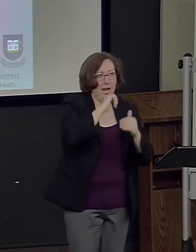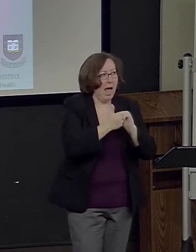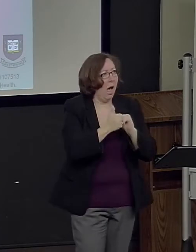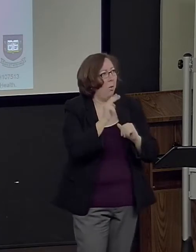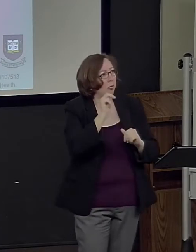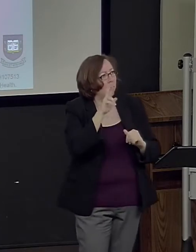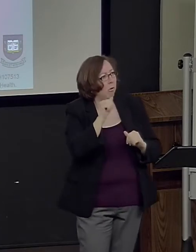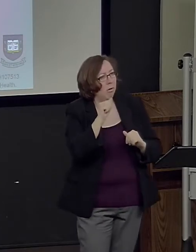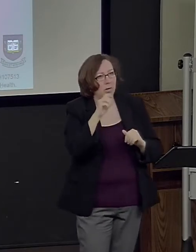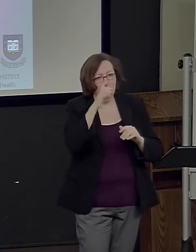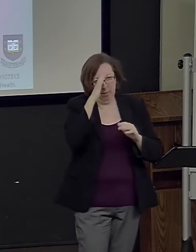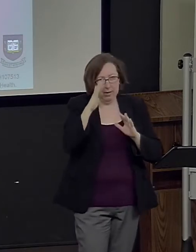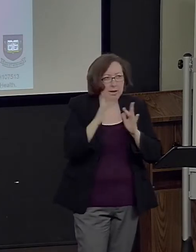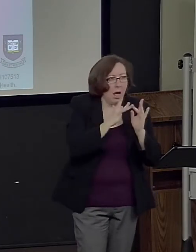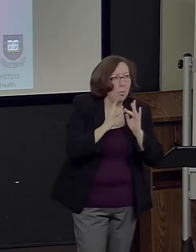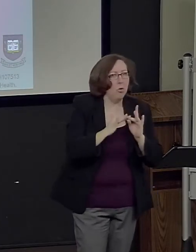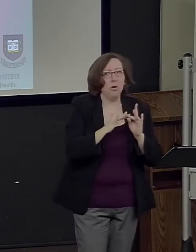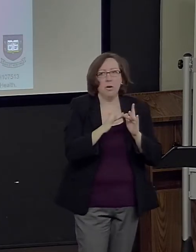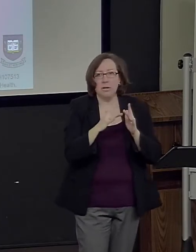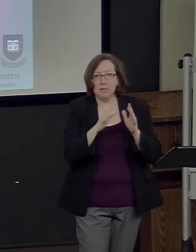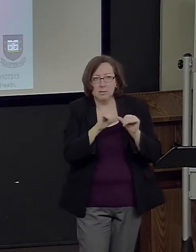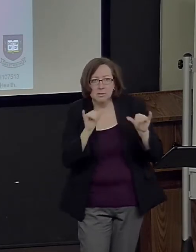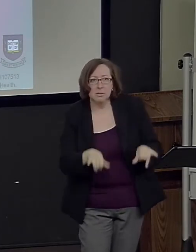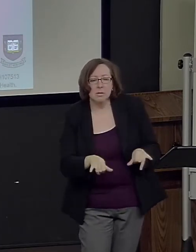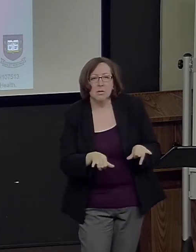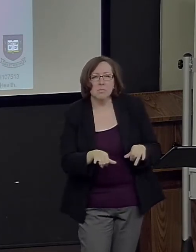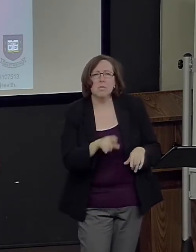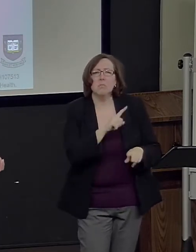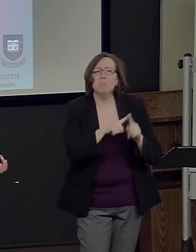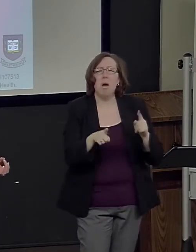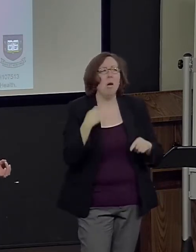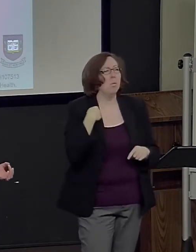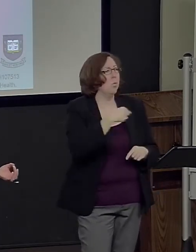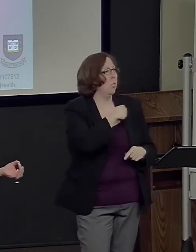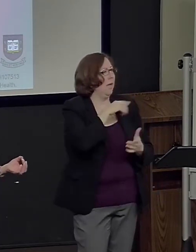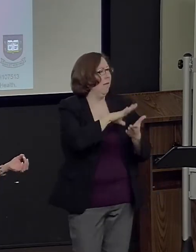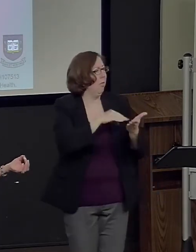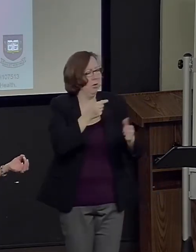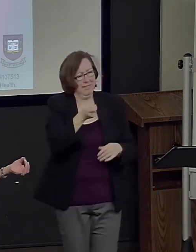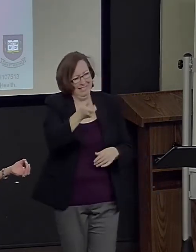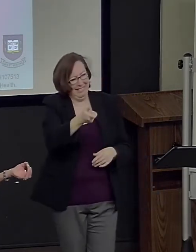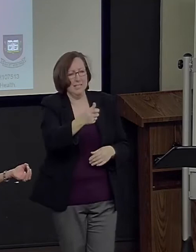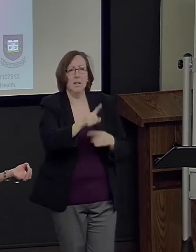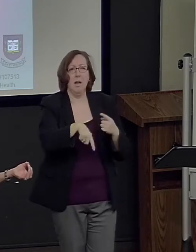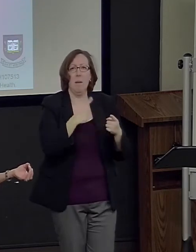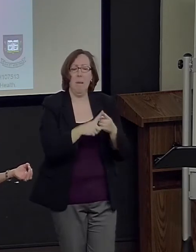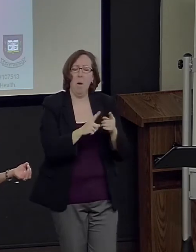about one of the most important functions of all human behaviors,